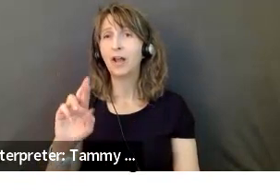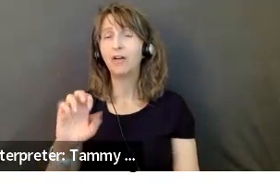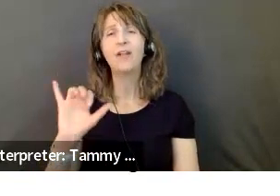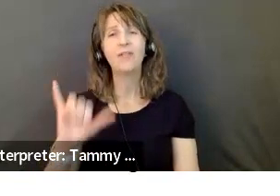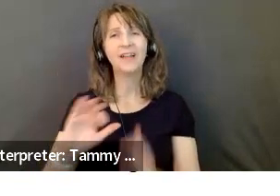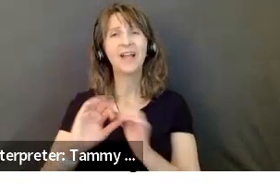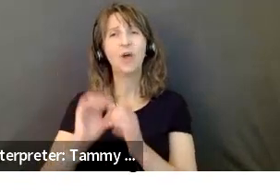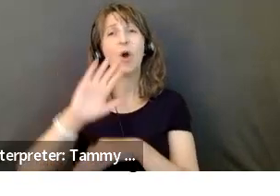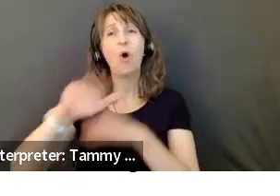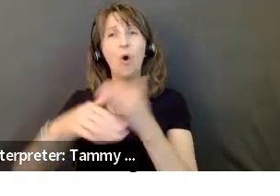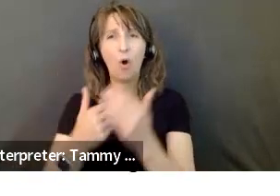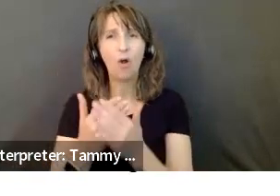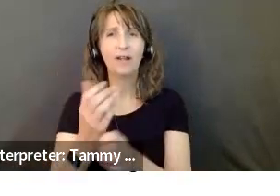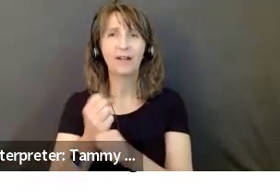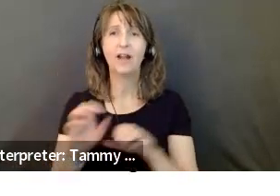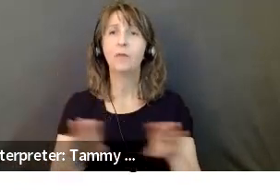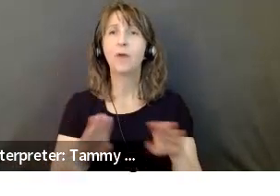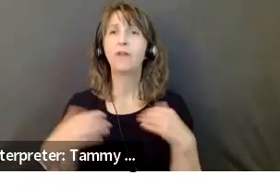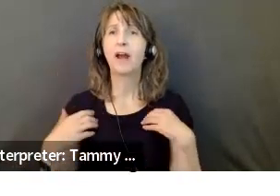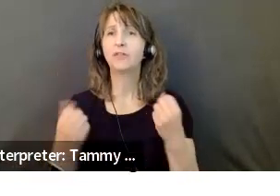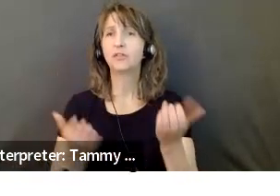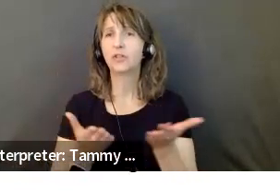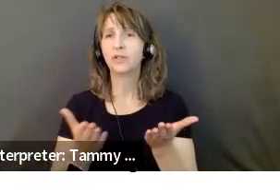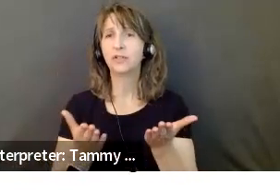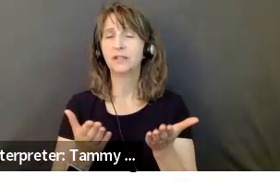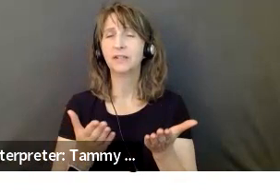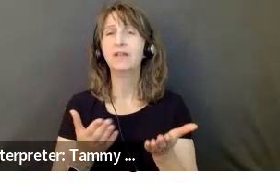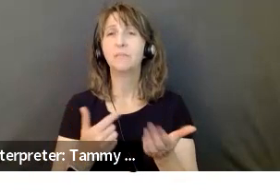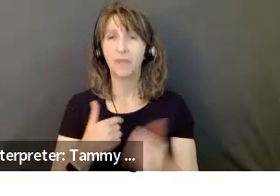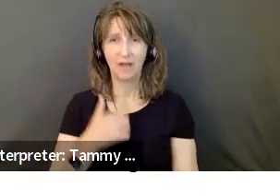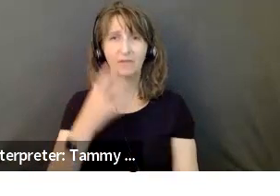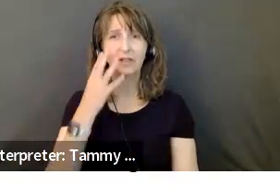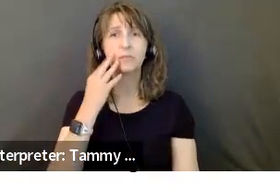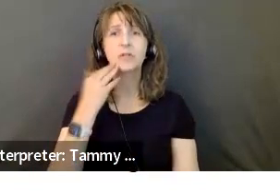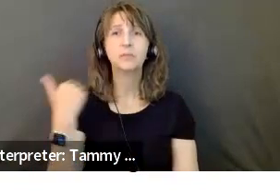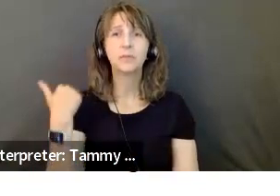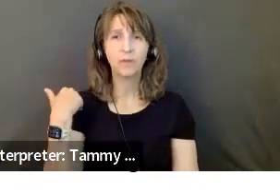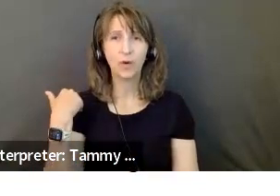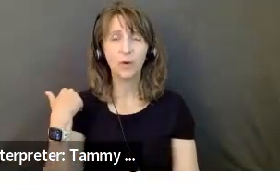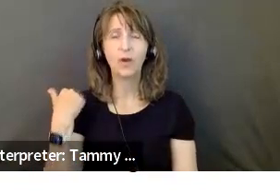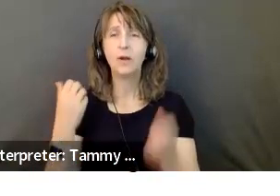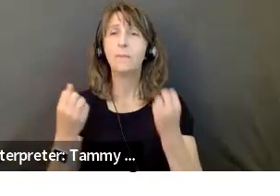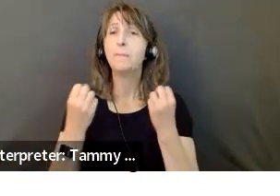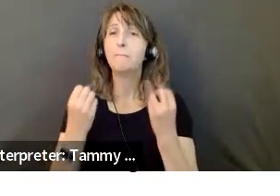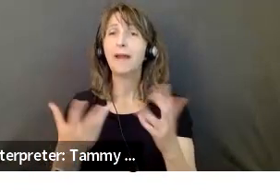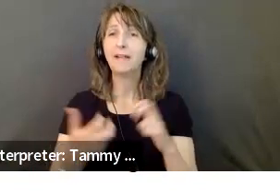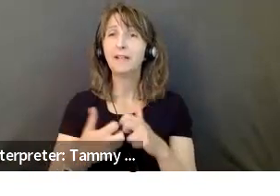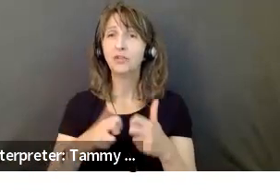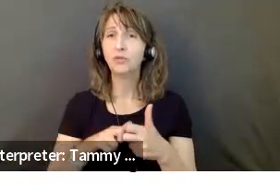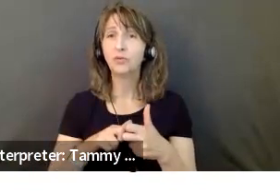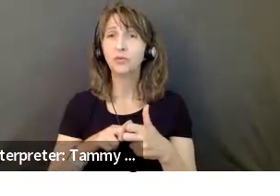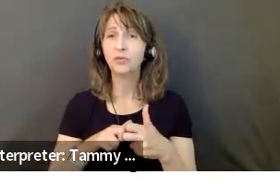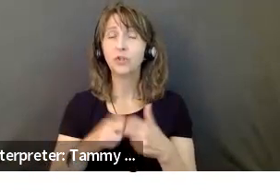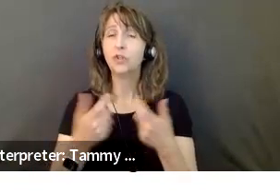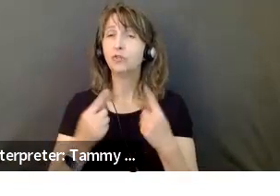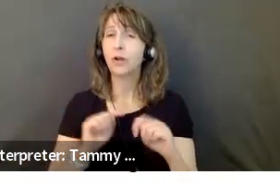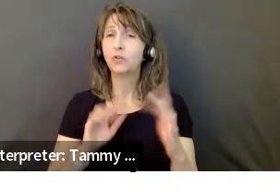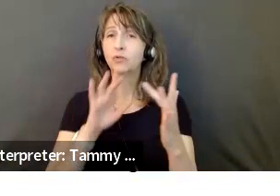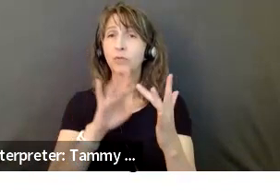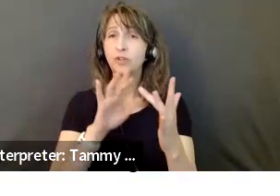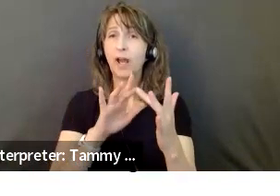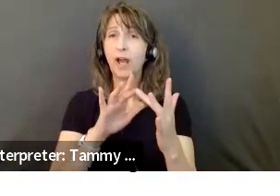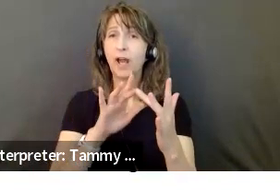And I as a family member too have encountered many issues when trying to reach out to my managed care organization.